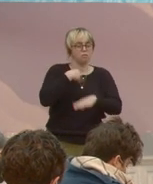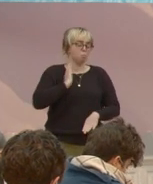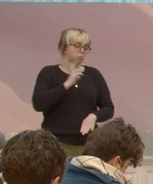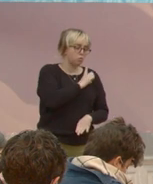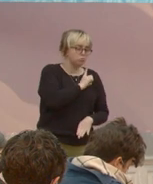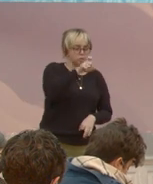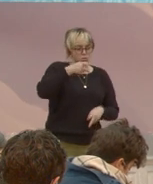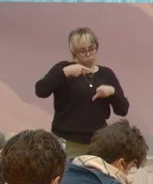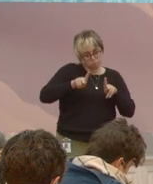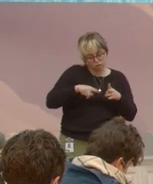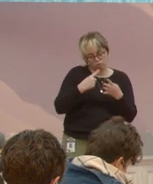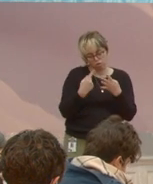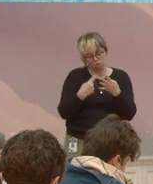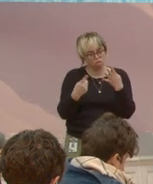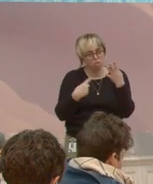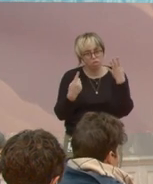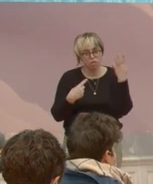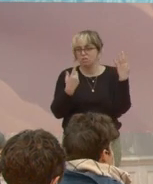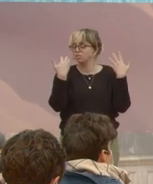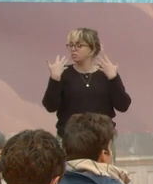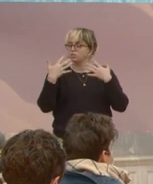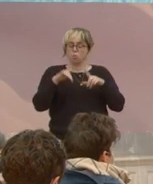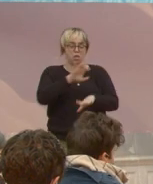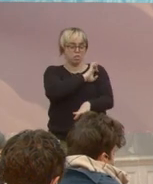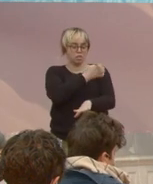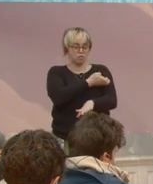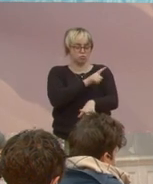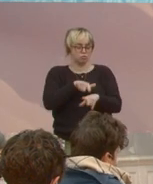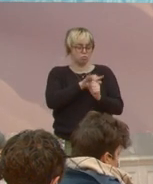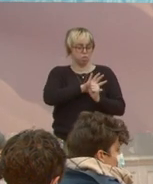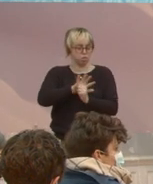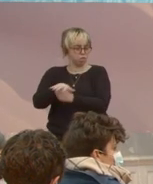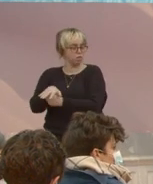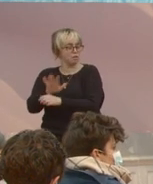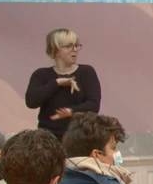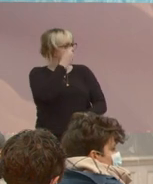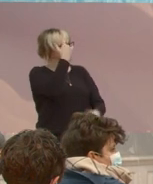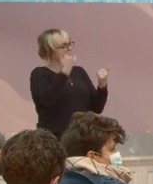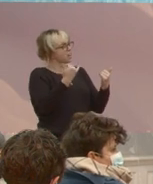permissions. There's all that stuff. And then In one, the energy consumed and I understand this even now is even a bigger